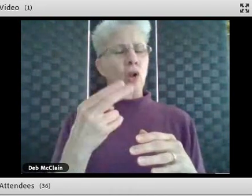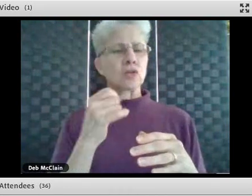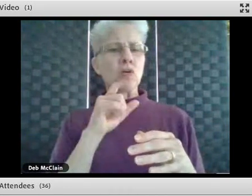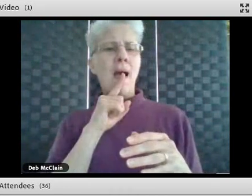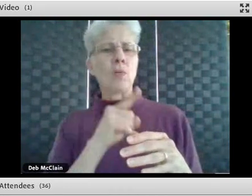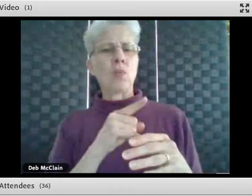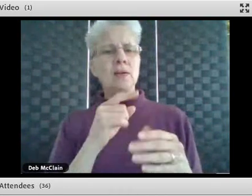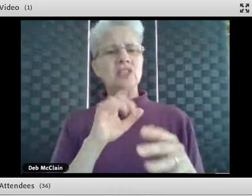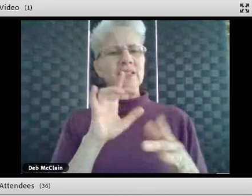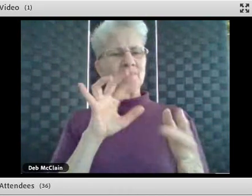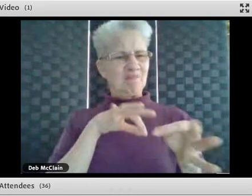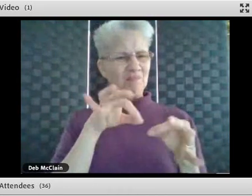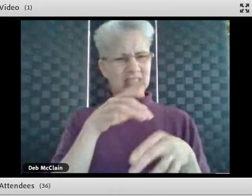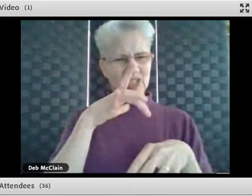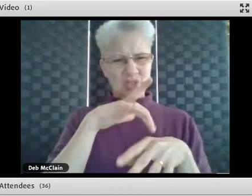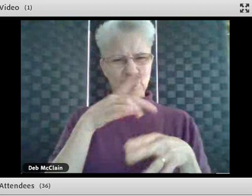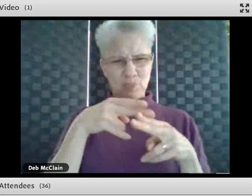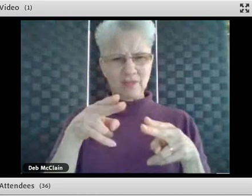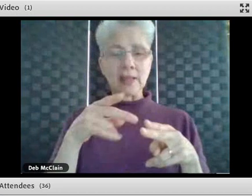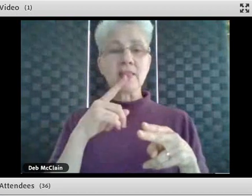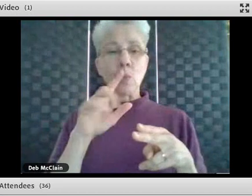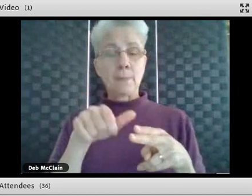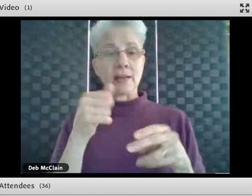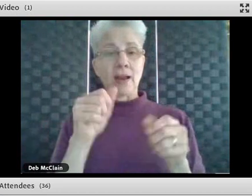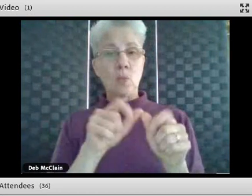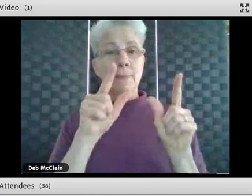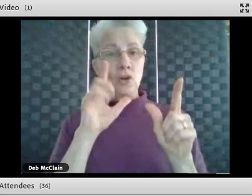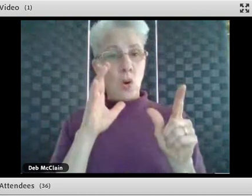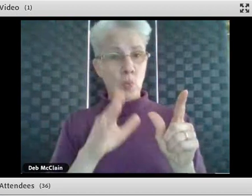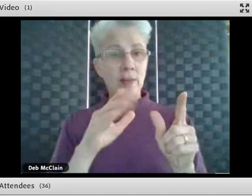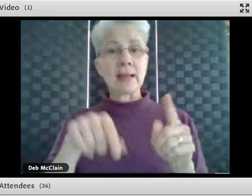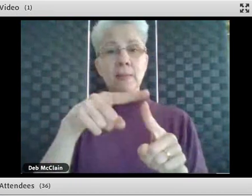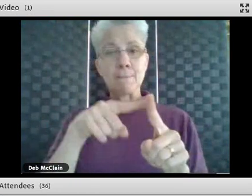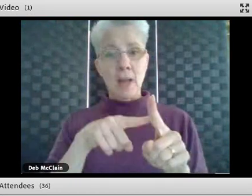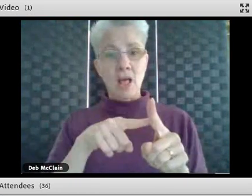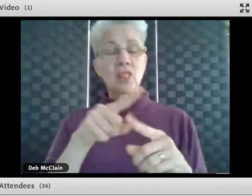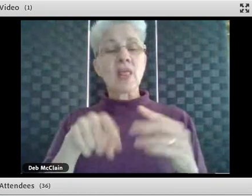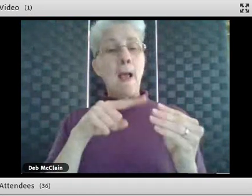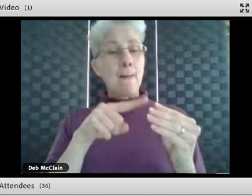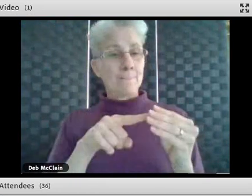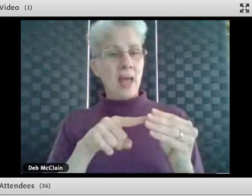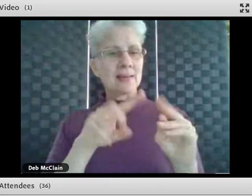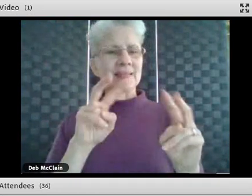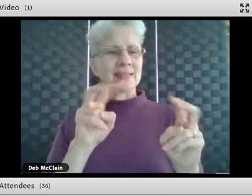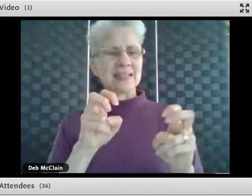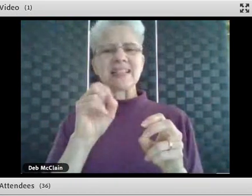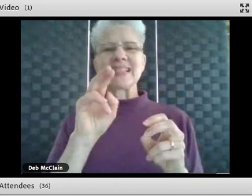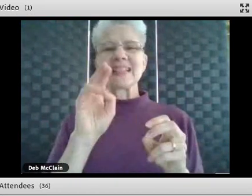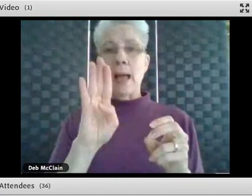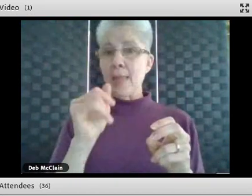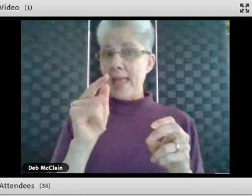that there will be another webinar next month on just subheadings, which I'll explain more later,